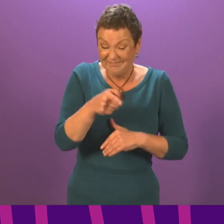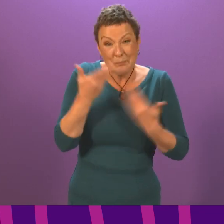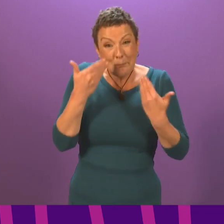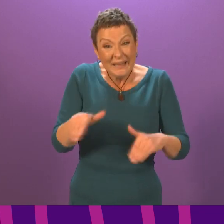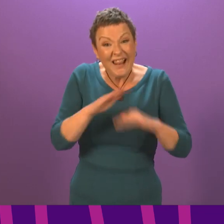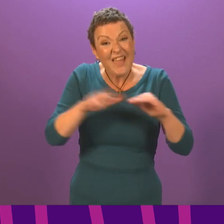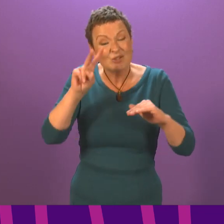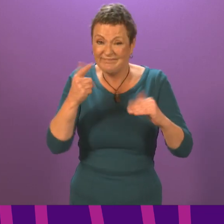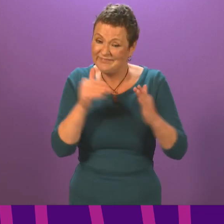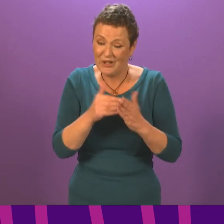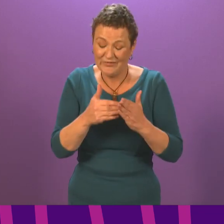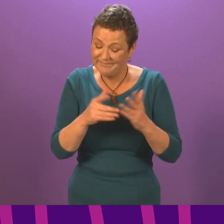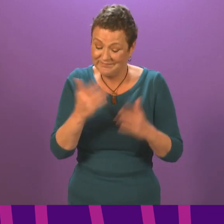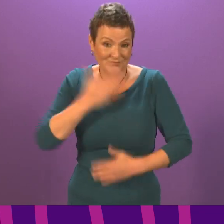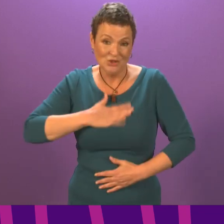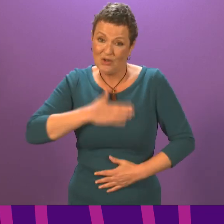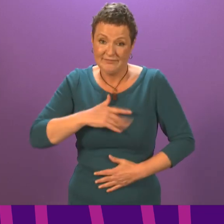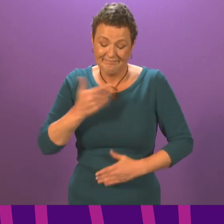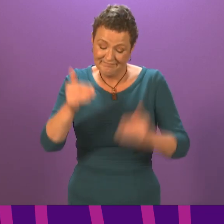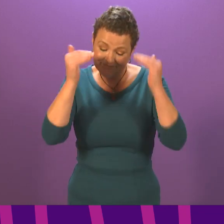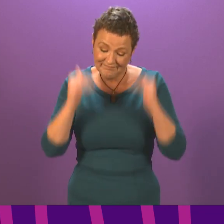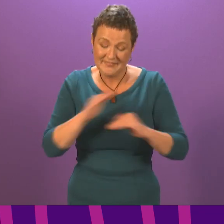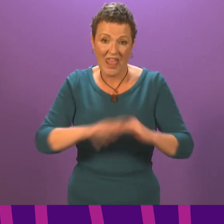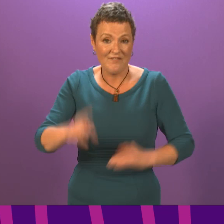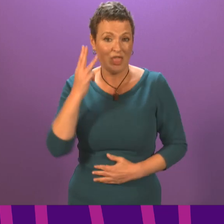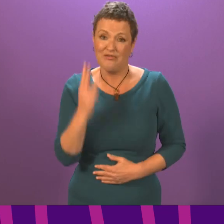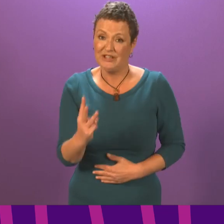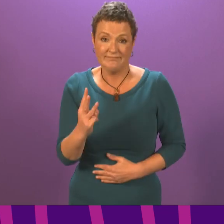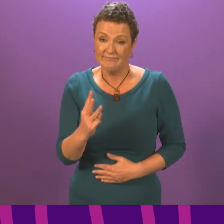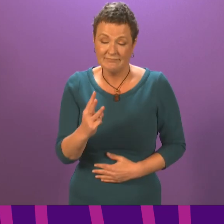Friday. That is a difficult but essential decision to seek to avoid a further deterioration